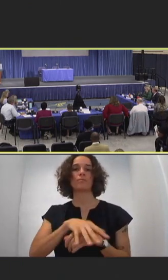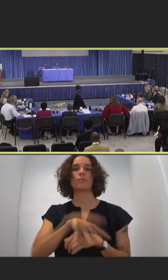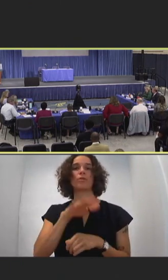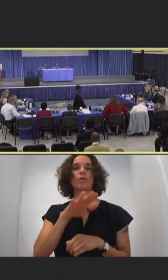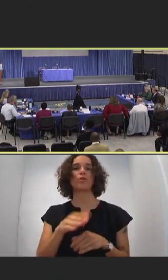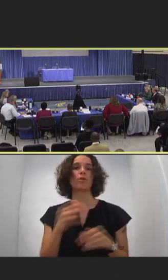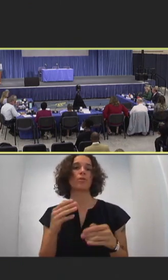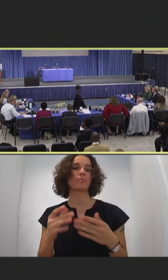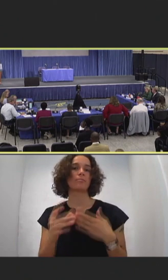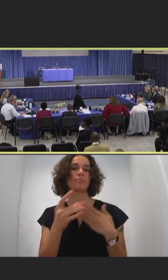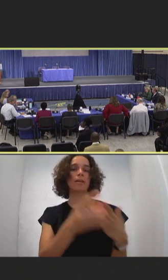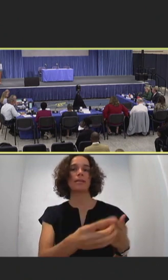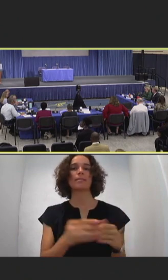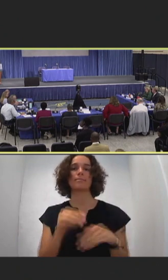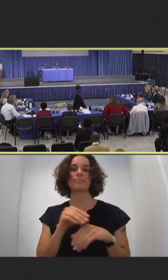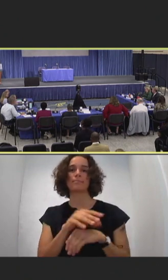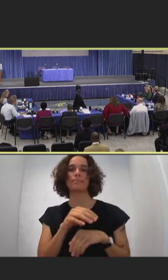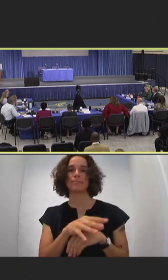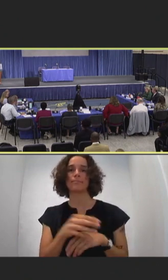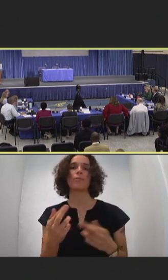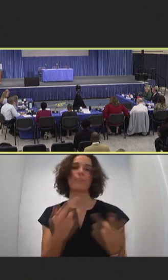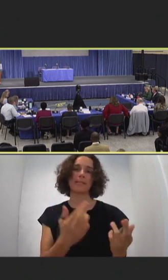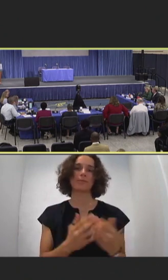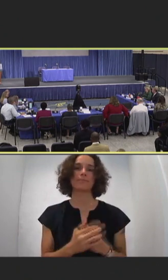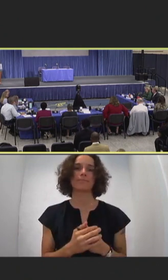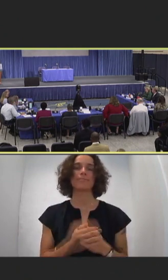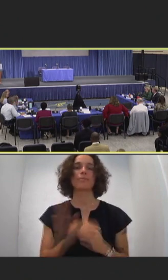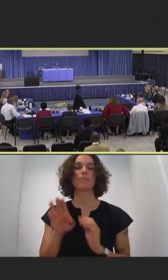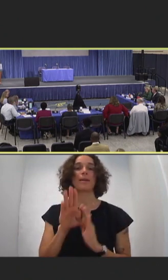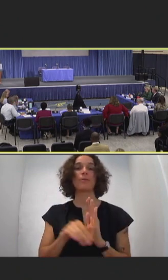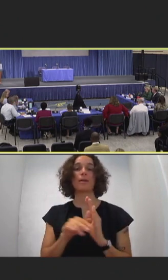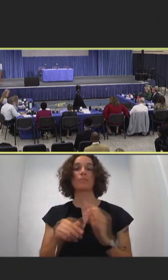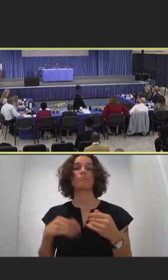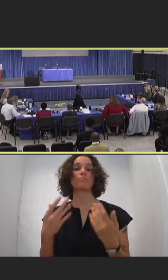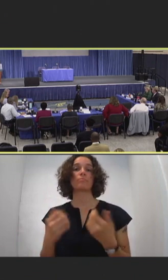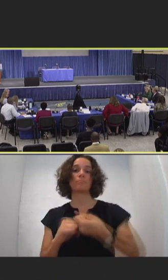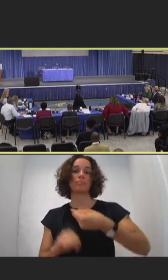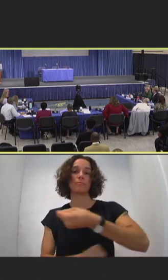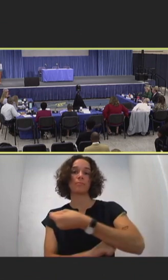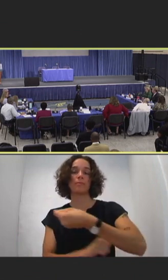Her background also provided a foundation for developing advice and recommendations